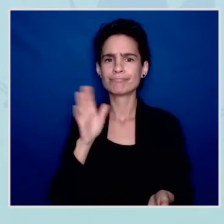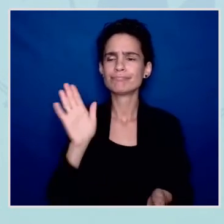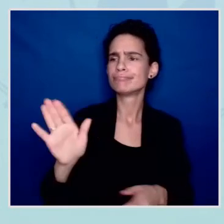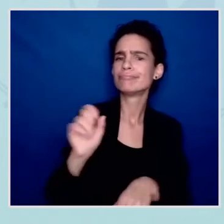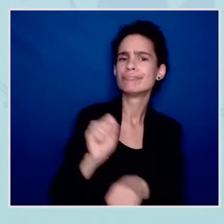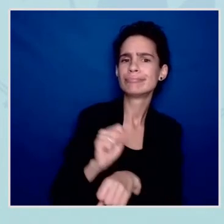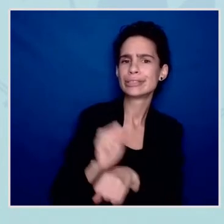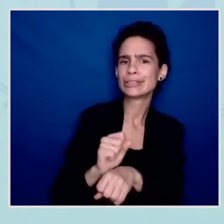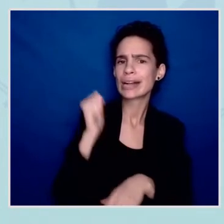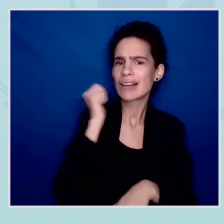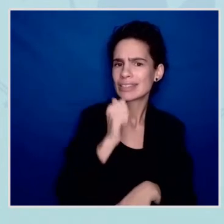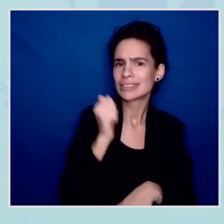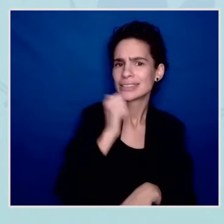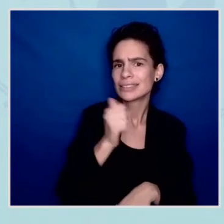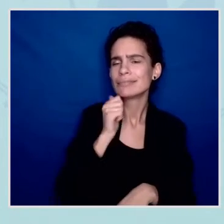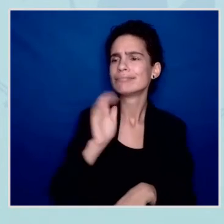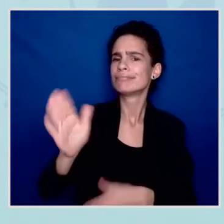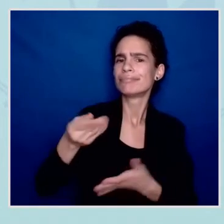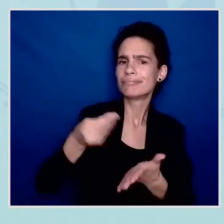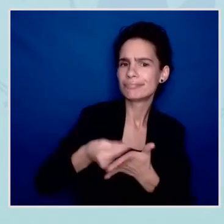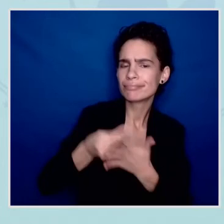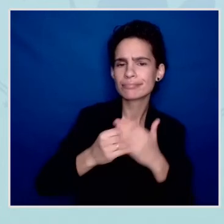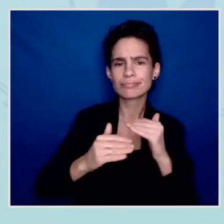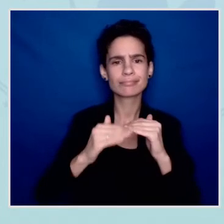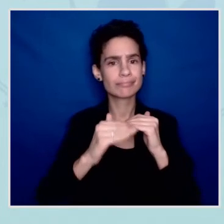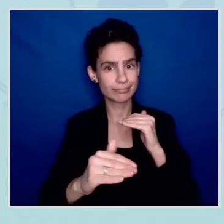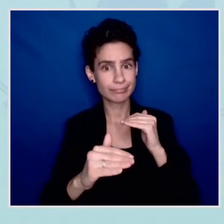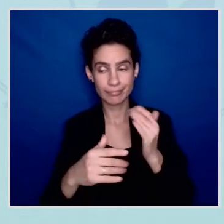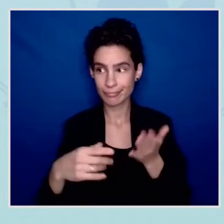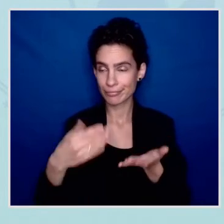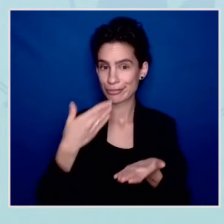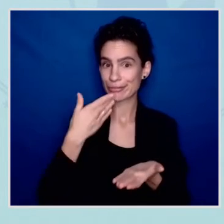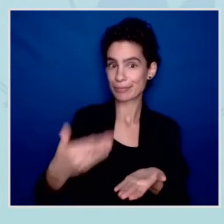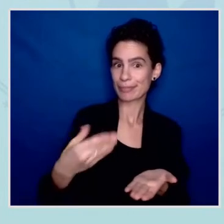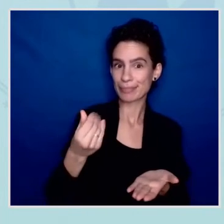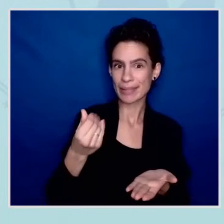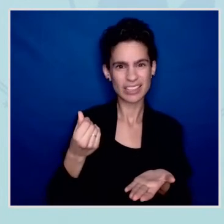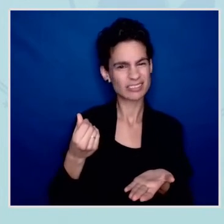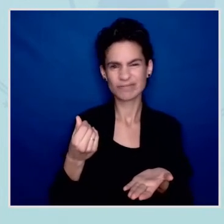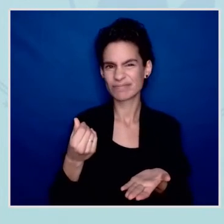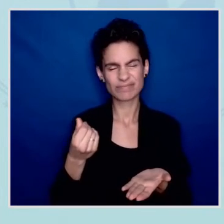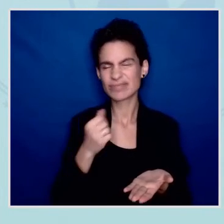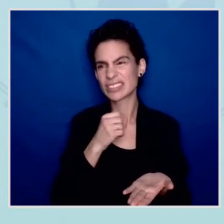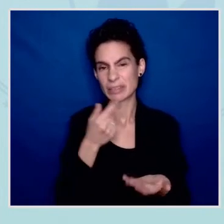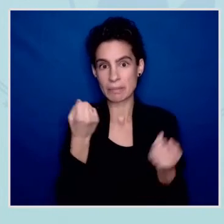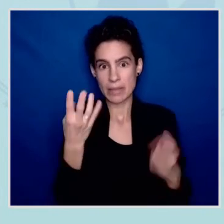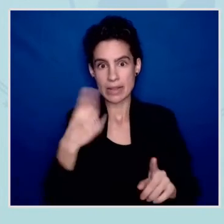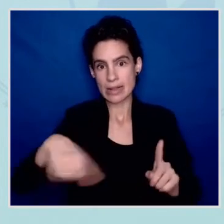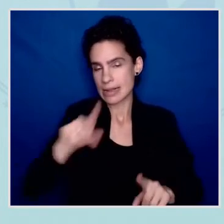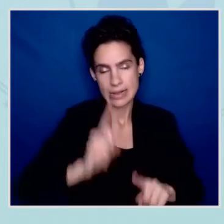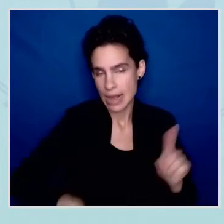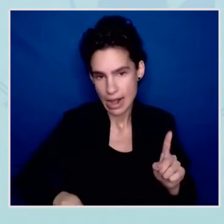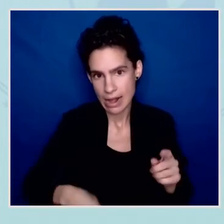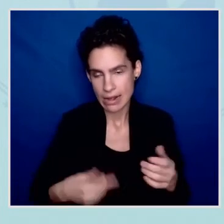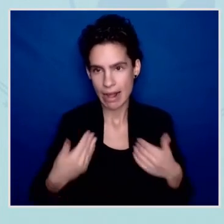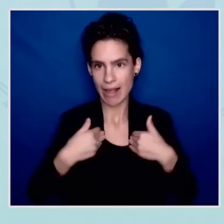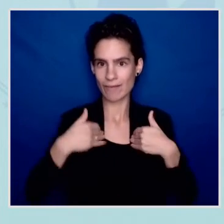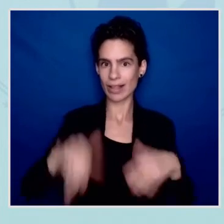FAMILY. WE ALSO KNOW THAT RIGHT NOW THE